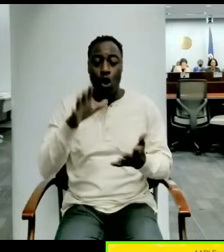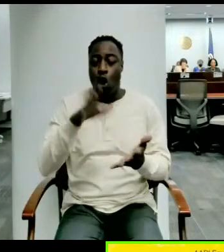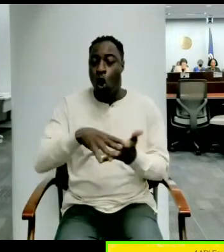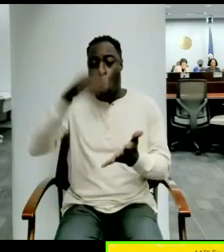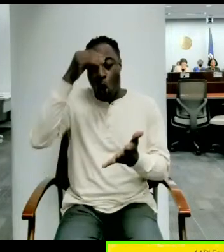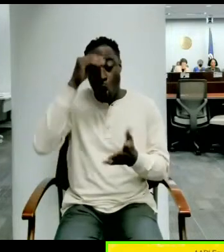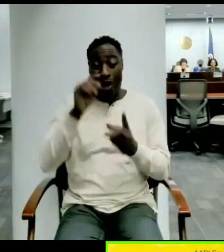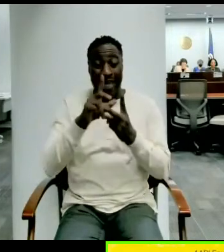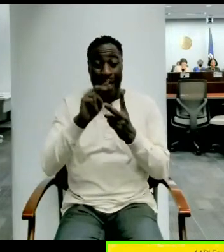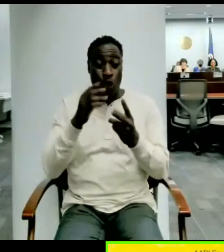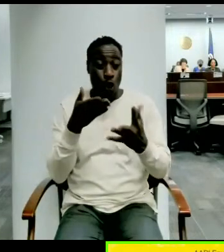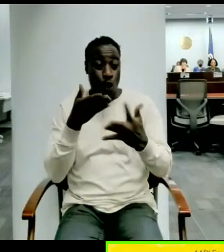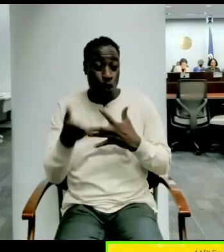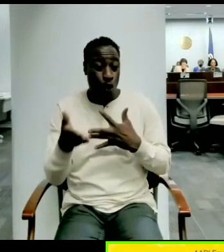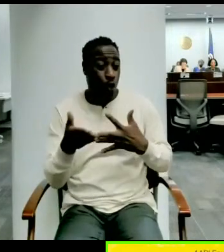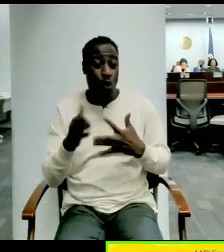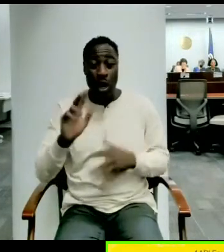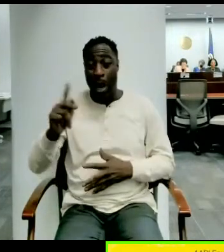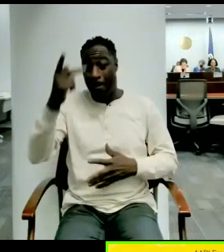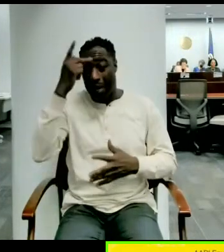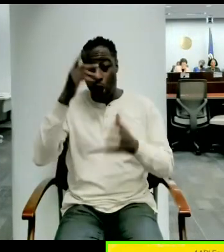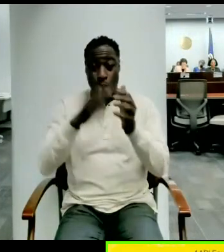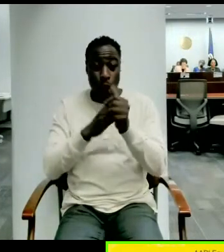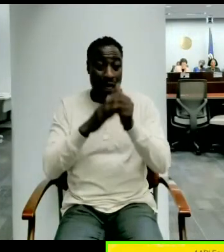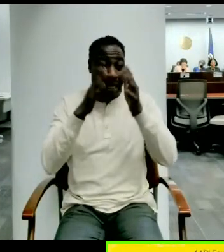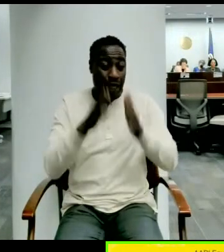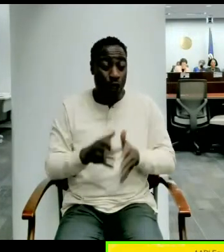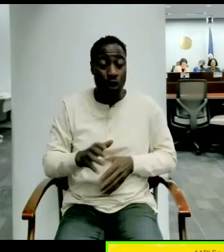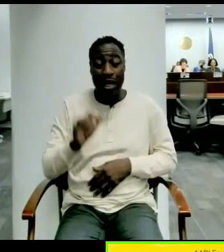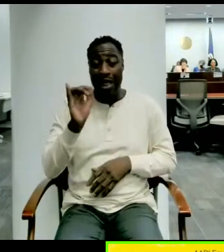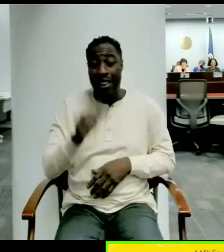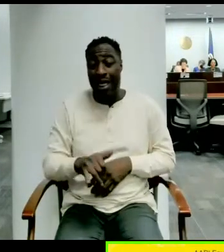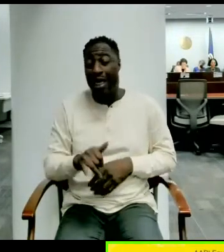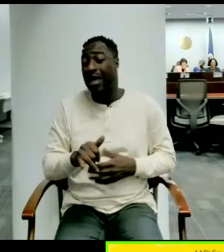through political leaders, that they listened and followed